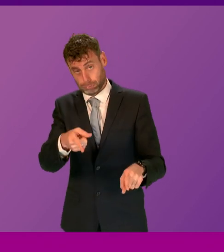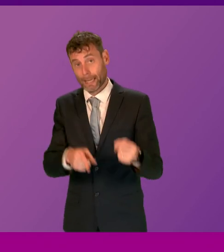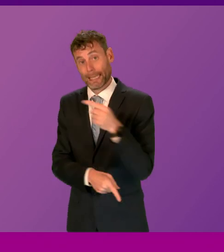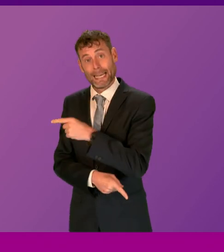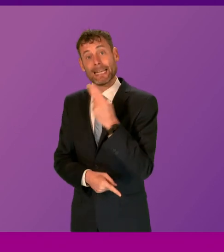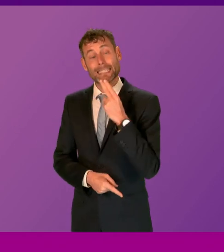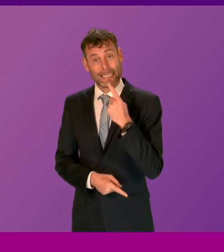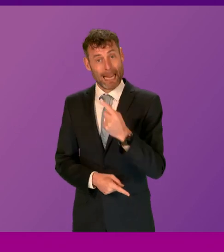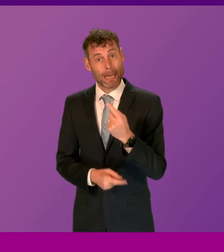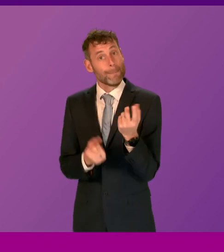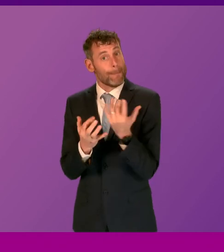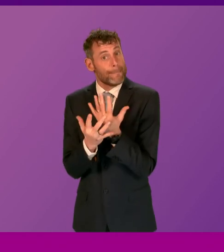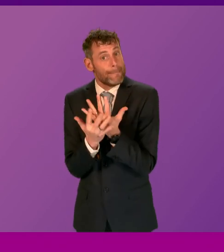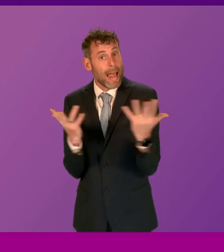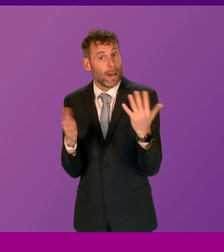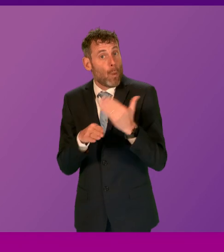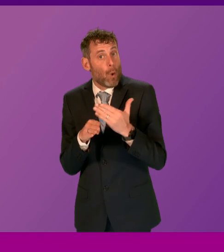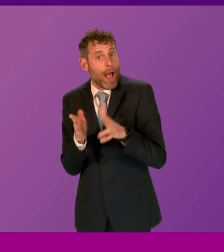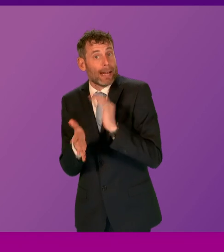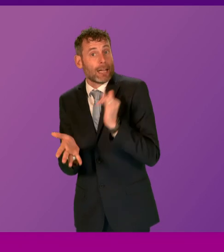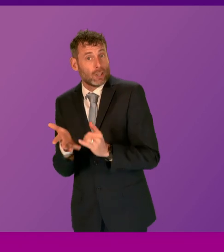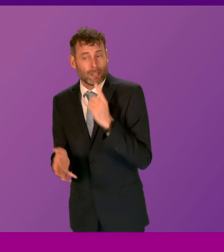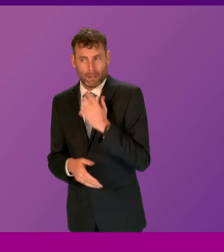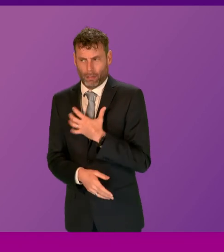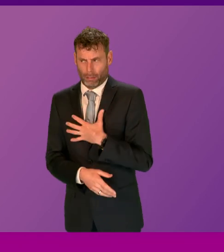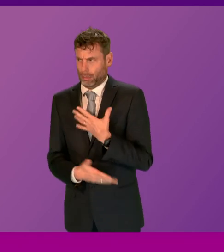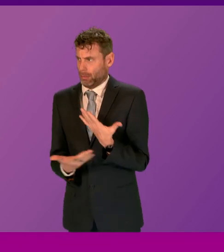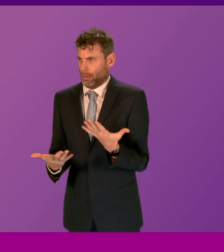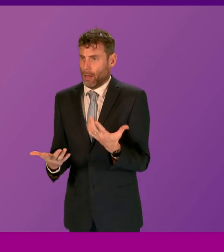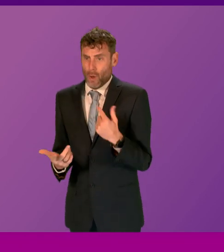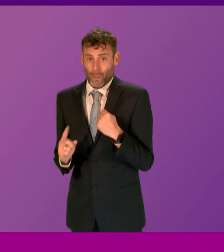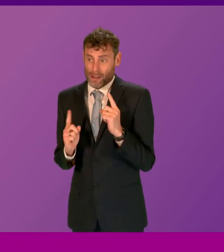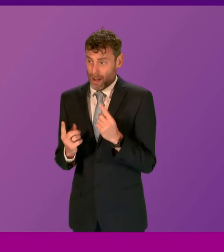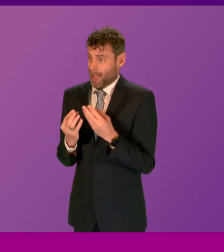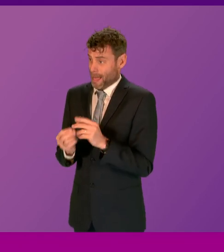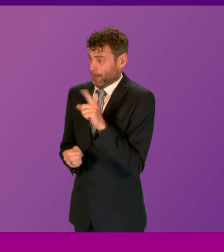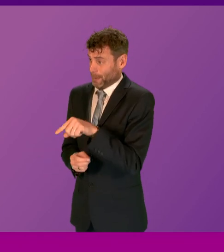“Many of my colleagues share a concern that we’re unable to help those most in need